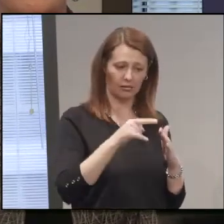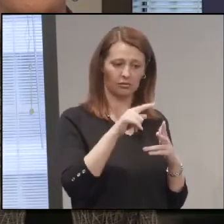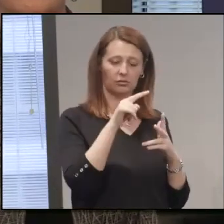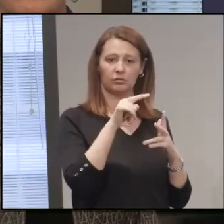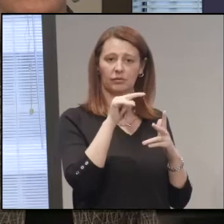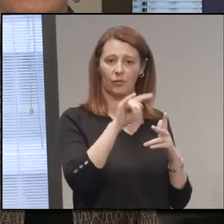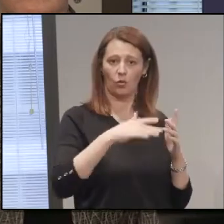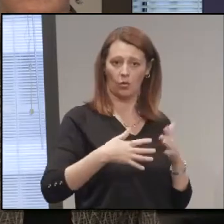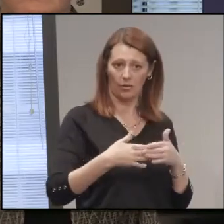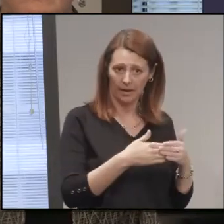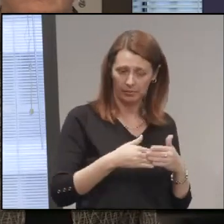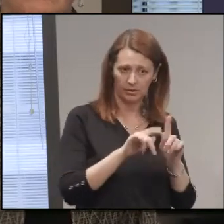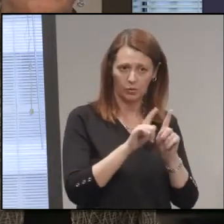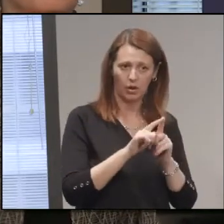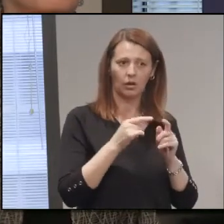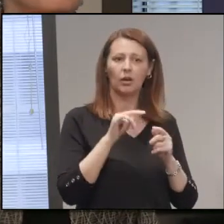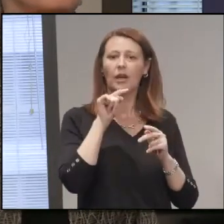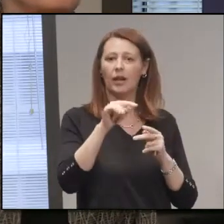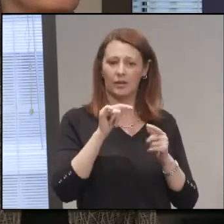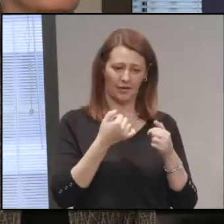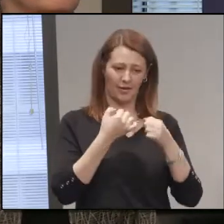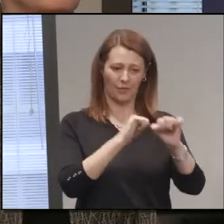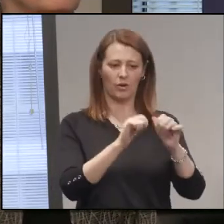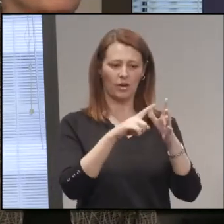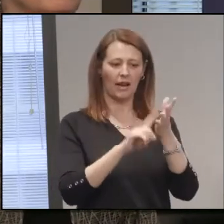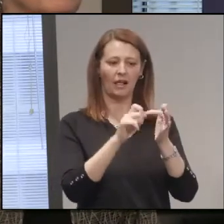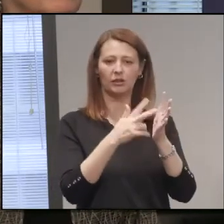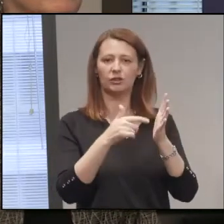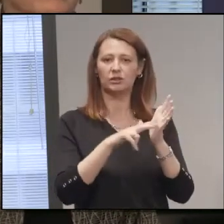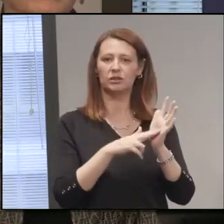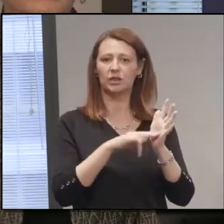of food allergies. Avoiding allergens in early life increases the risk of food allergy as well.